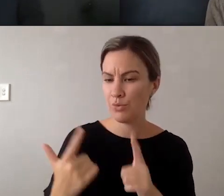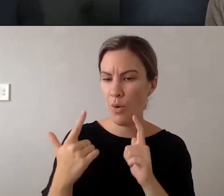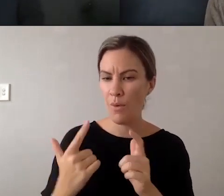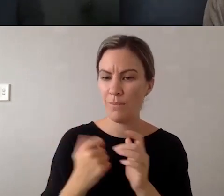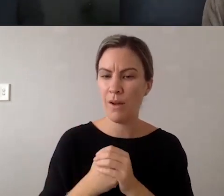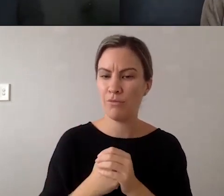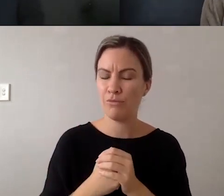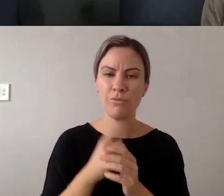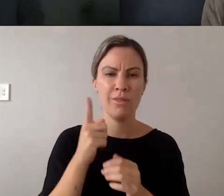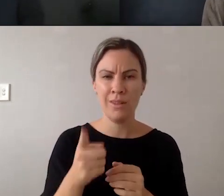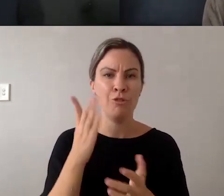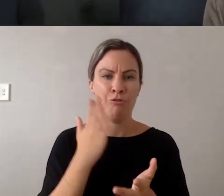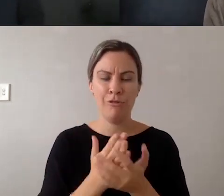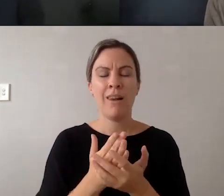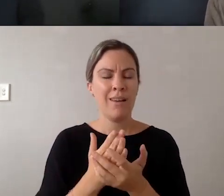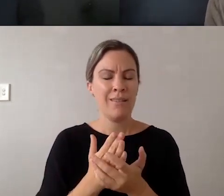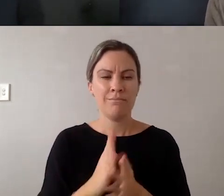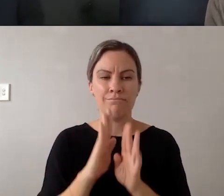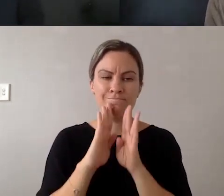Absolutely a tonic to be part of this session. I can't tell you what